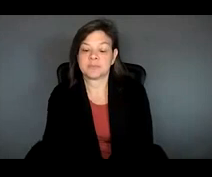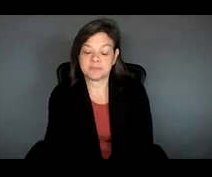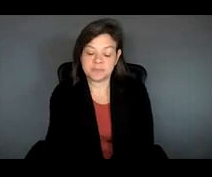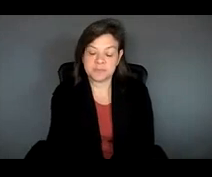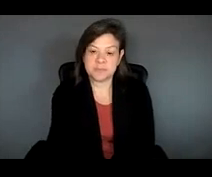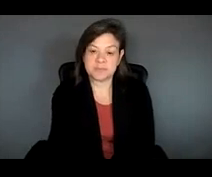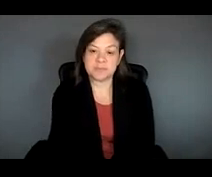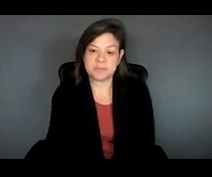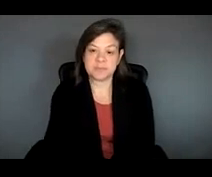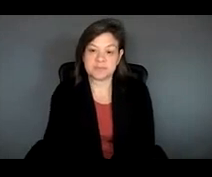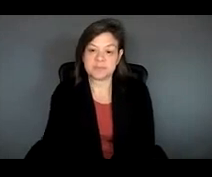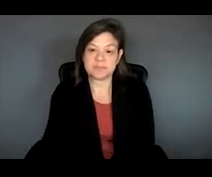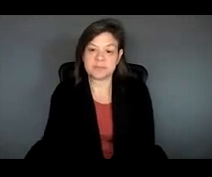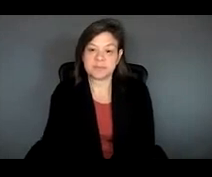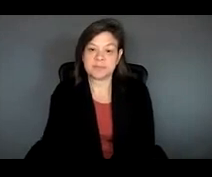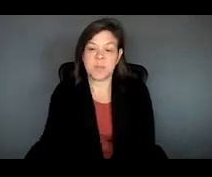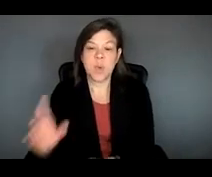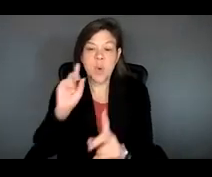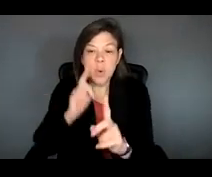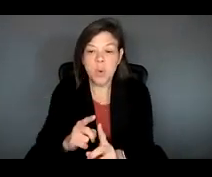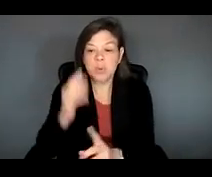goals and philosophy behind the LEAD conference.